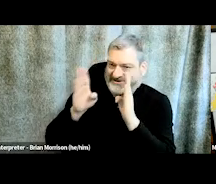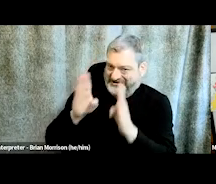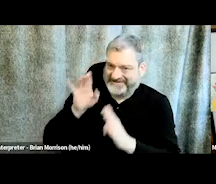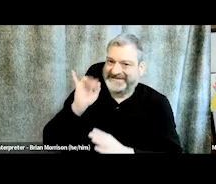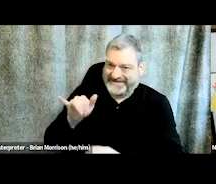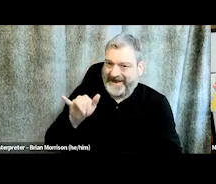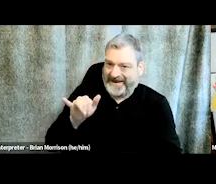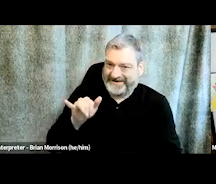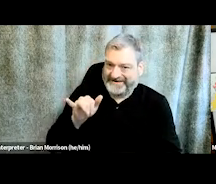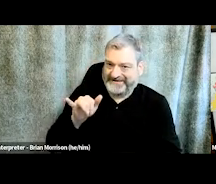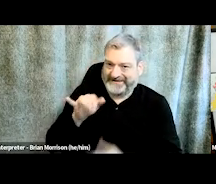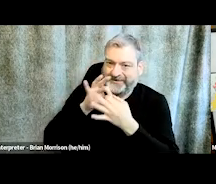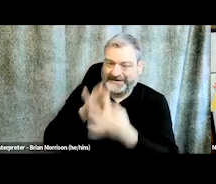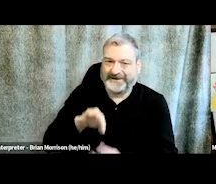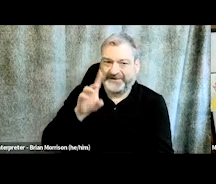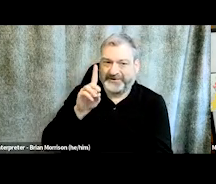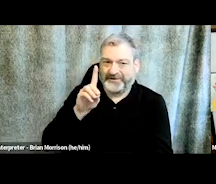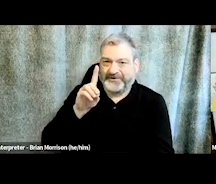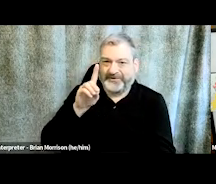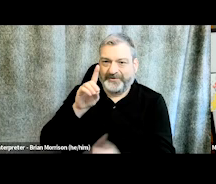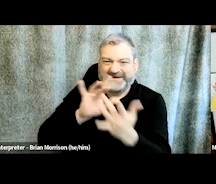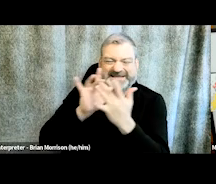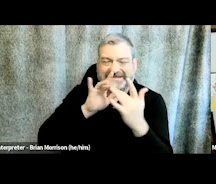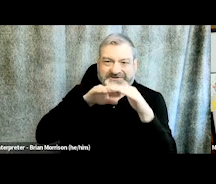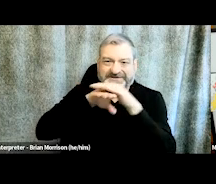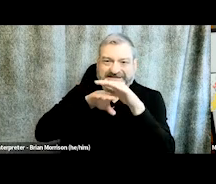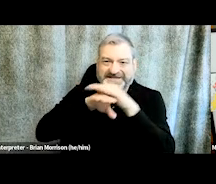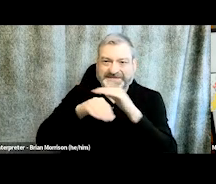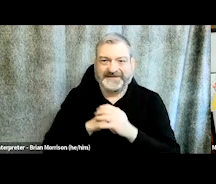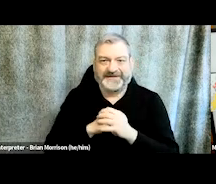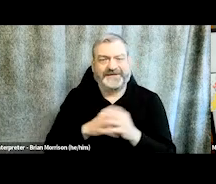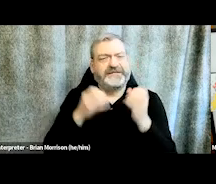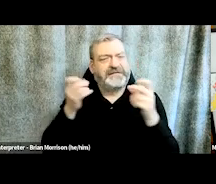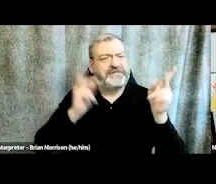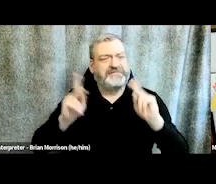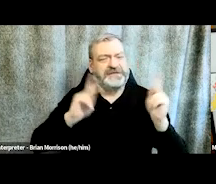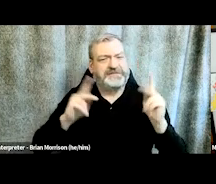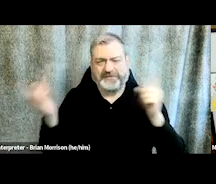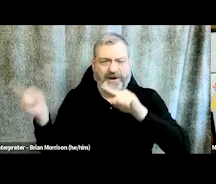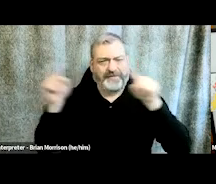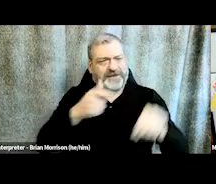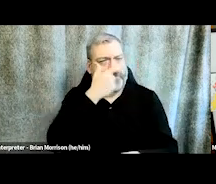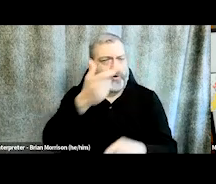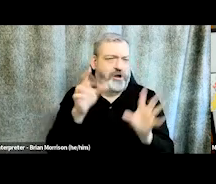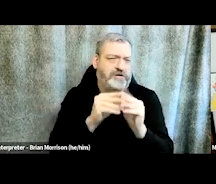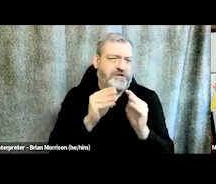digital accessibility, I think there are many people who probably came on this cafe who are thinking, oh, I'm going to learn about my website.